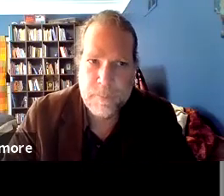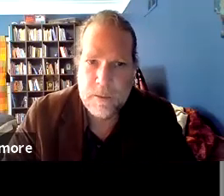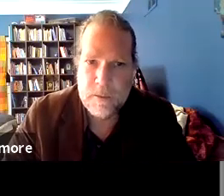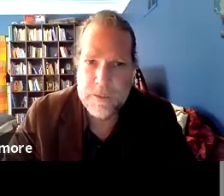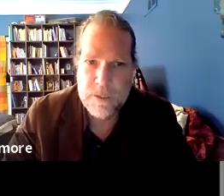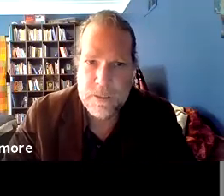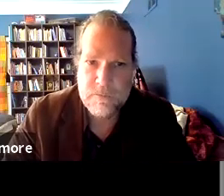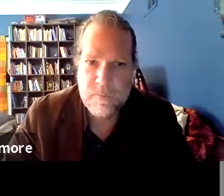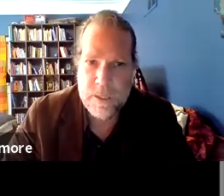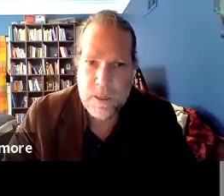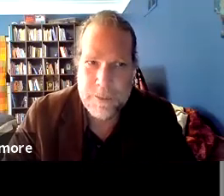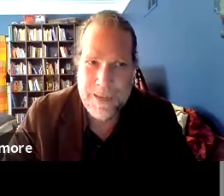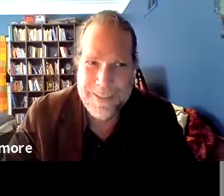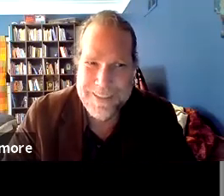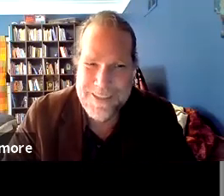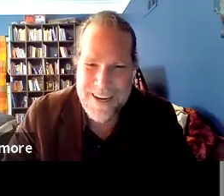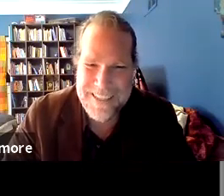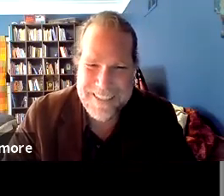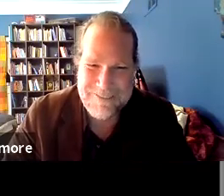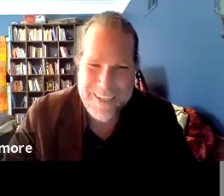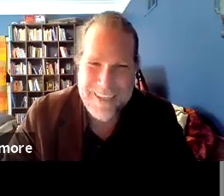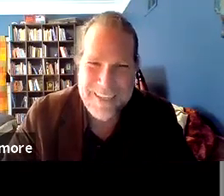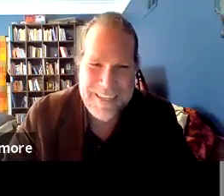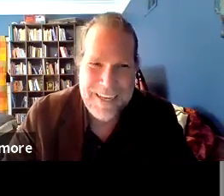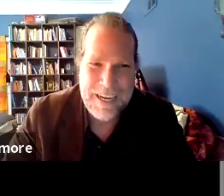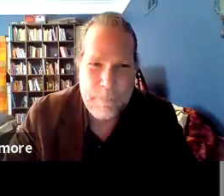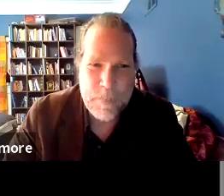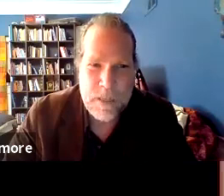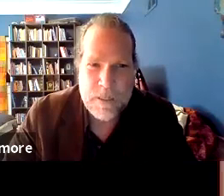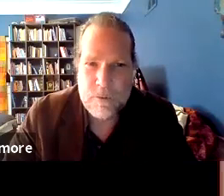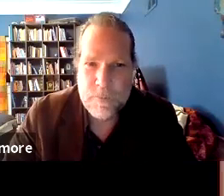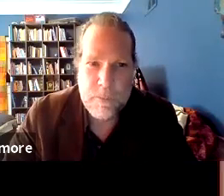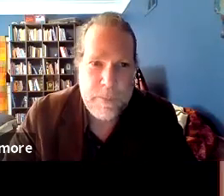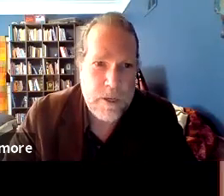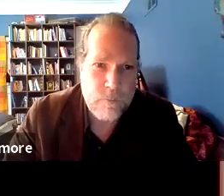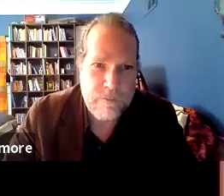political history is very complicated and strange this way. So the American River